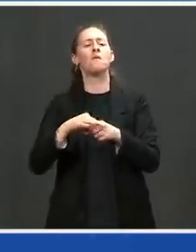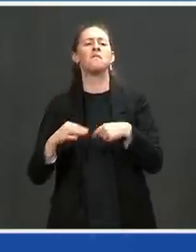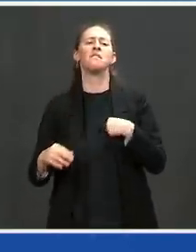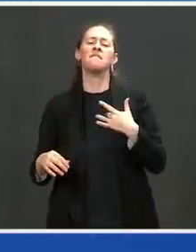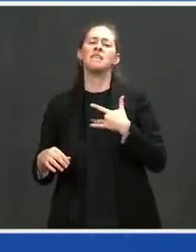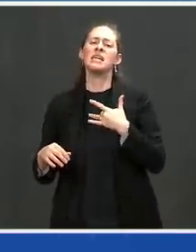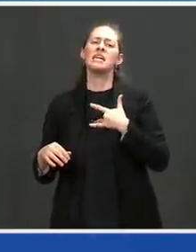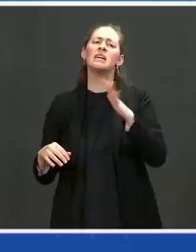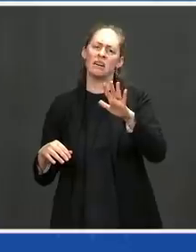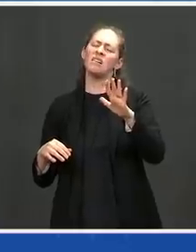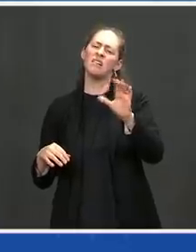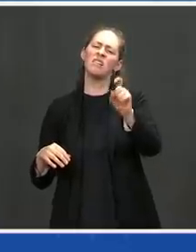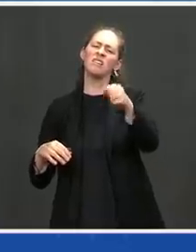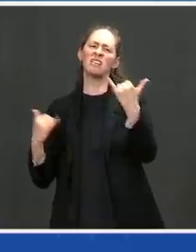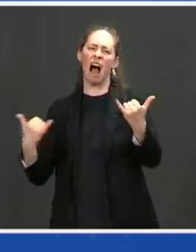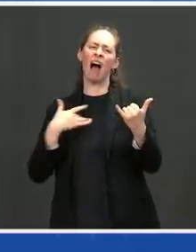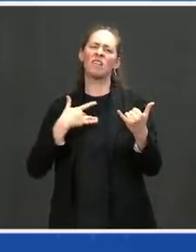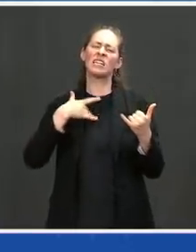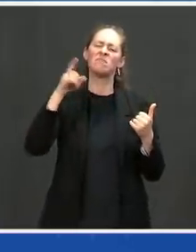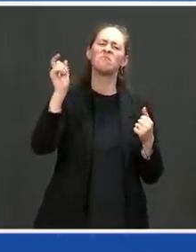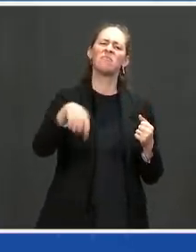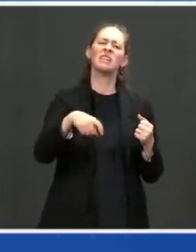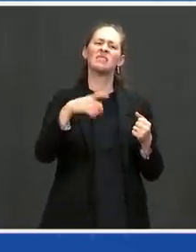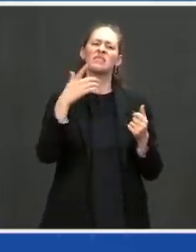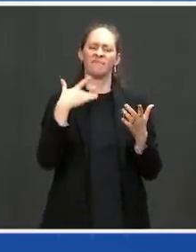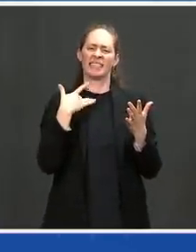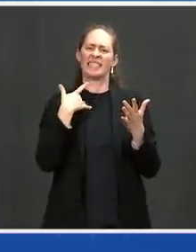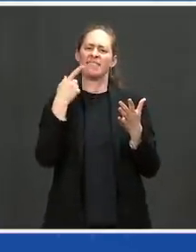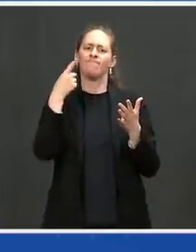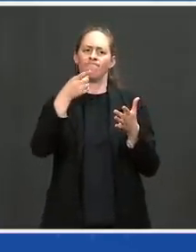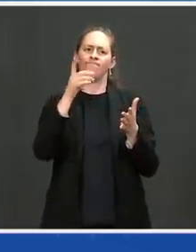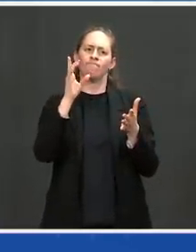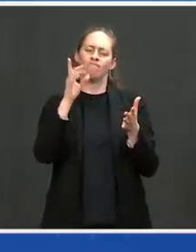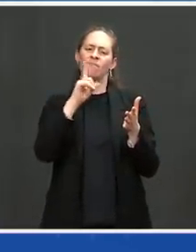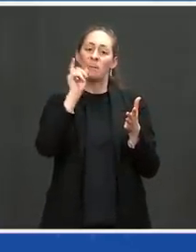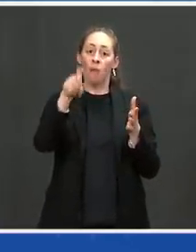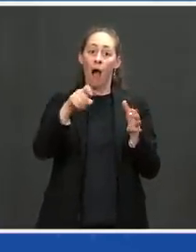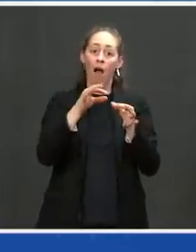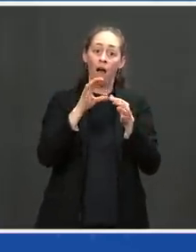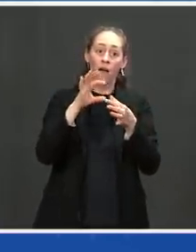in addition to having an open mind about dealing with certain things that are --